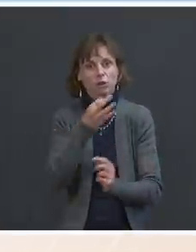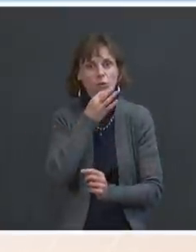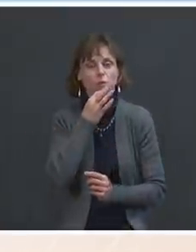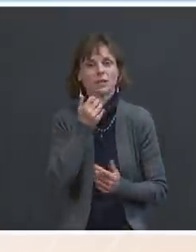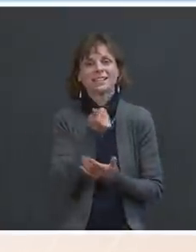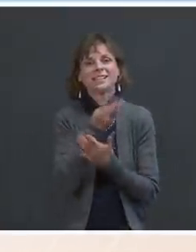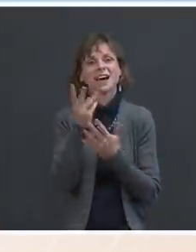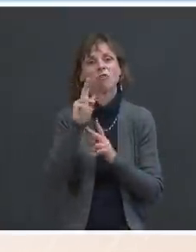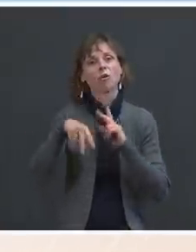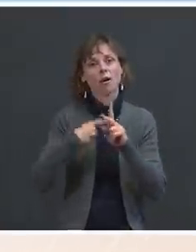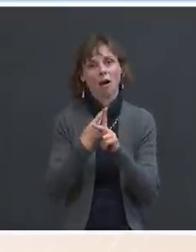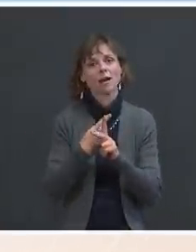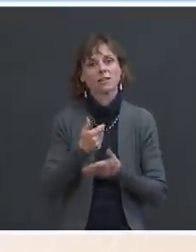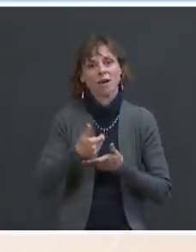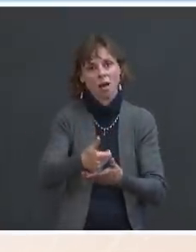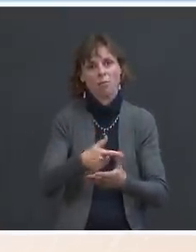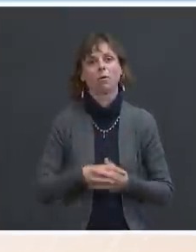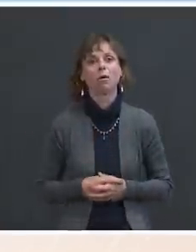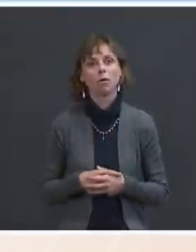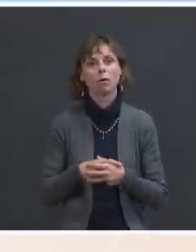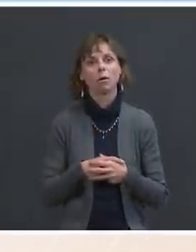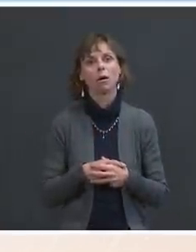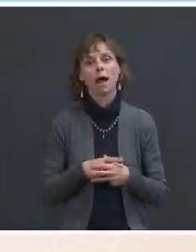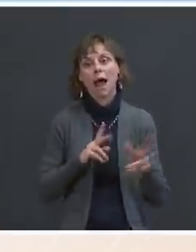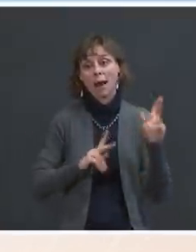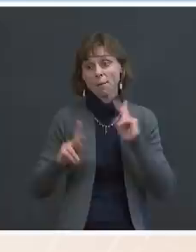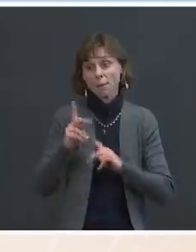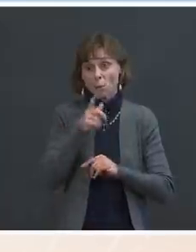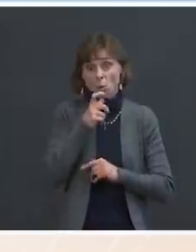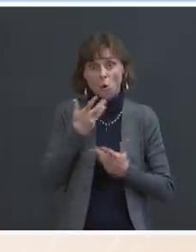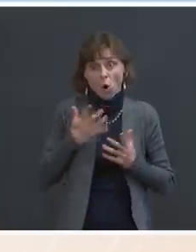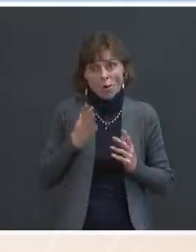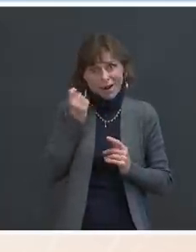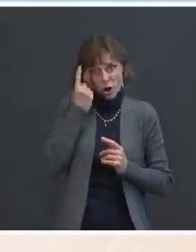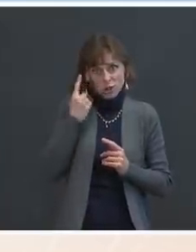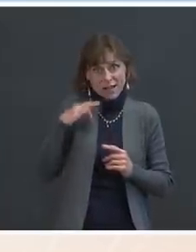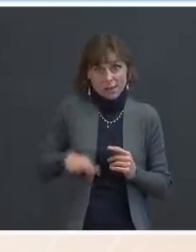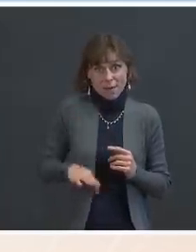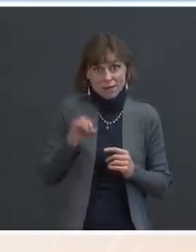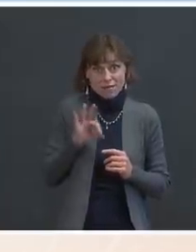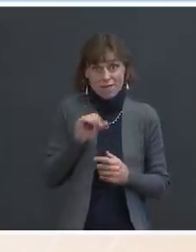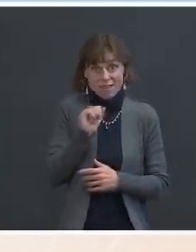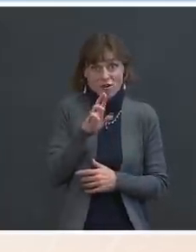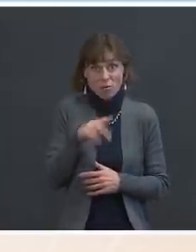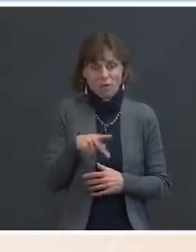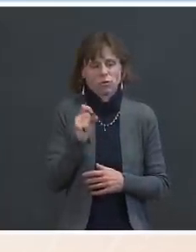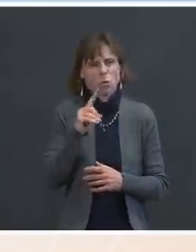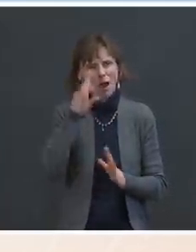who we are hoping understand the benefits of this package. So, I expect that to mean a couple of trips